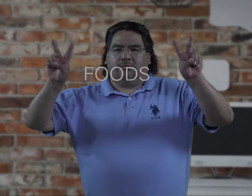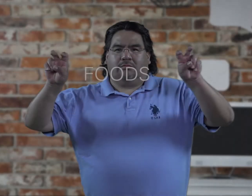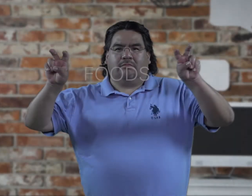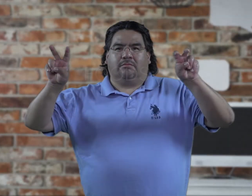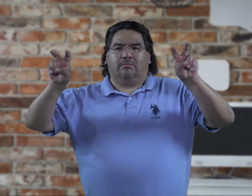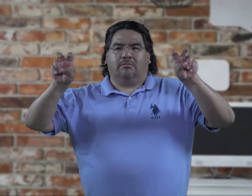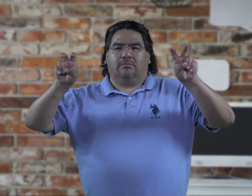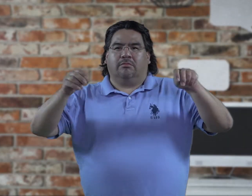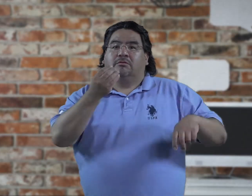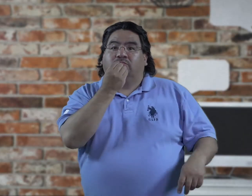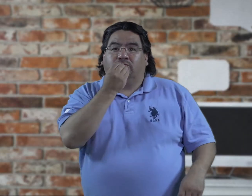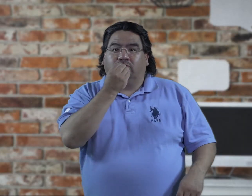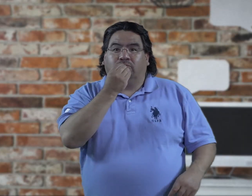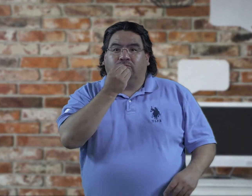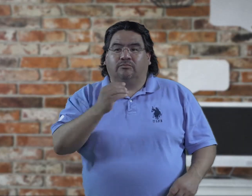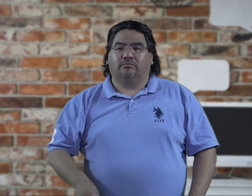Title: Food